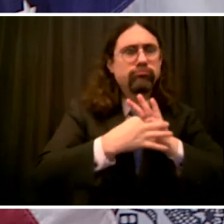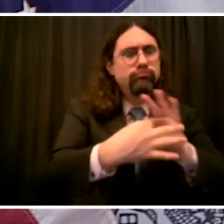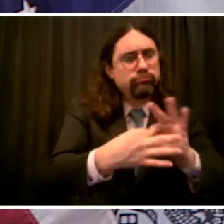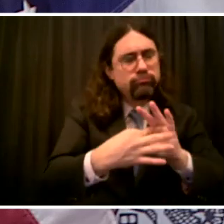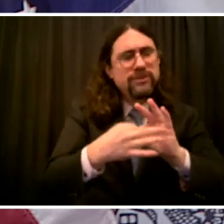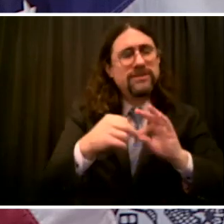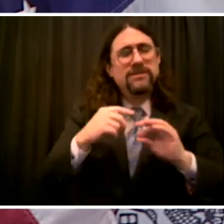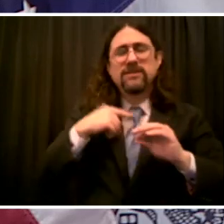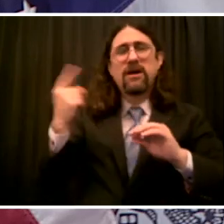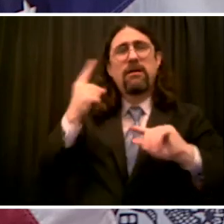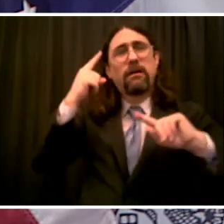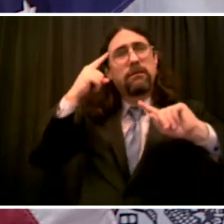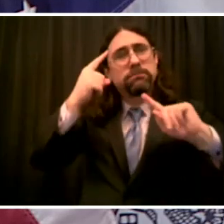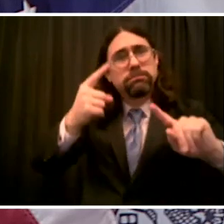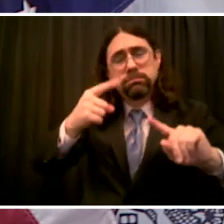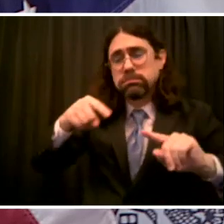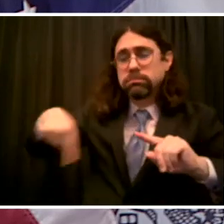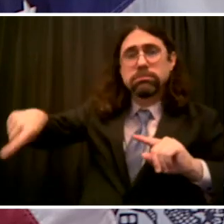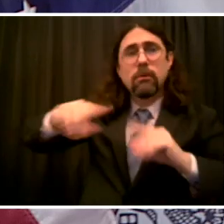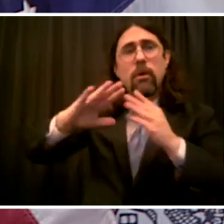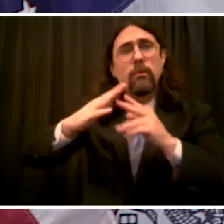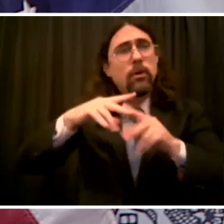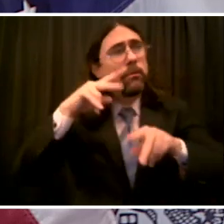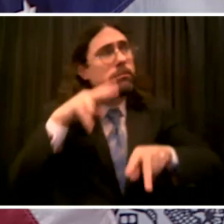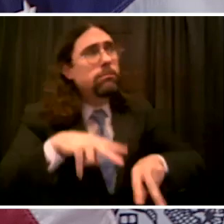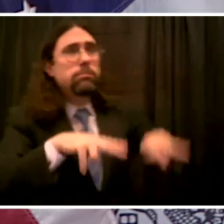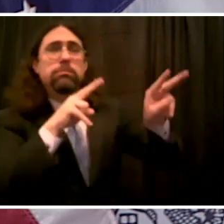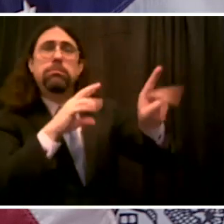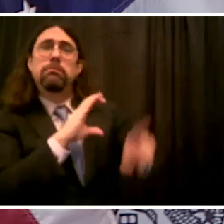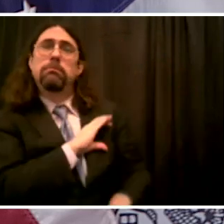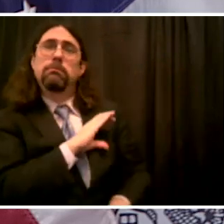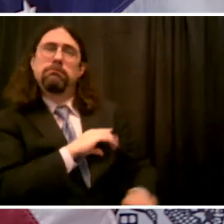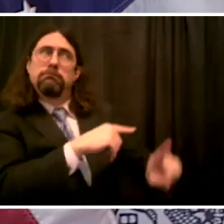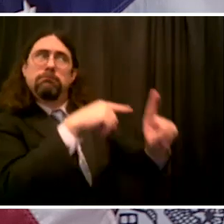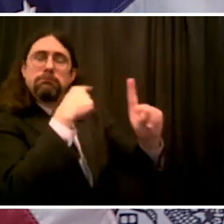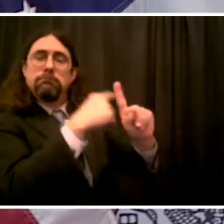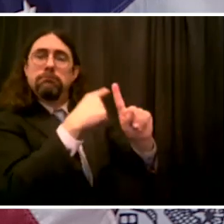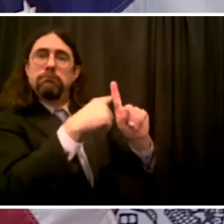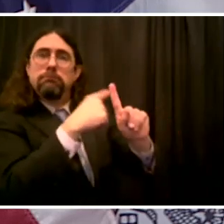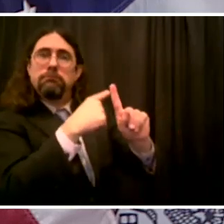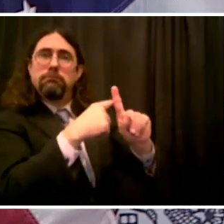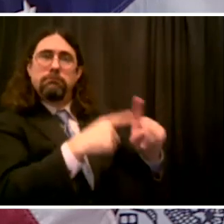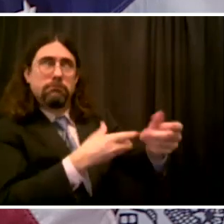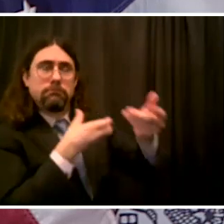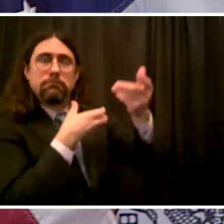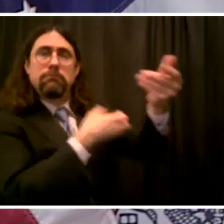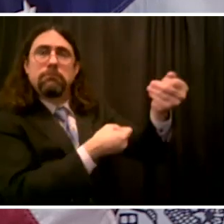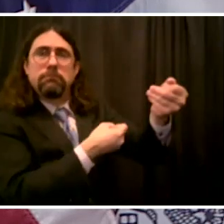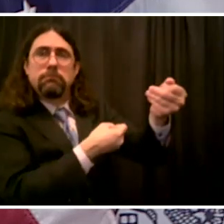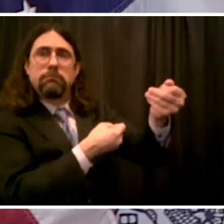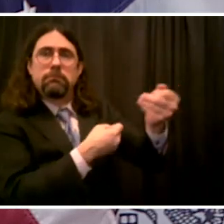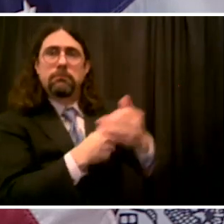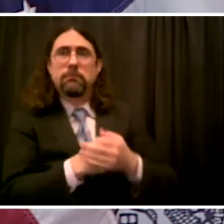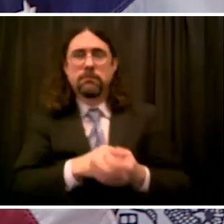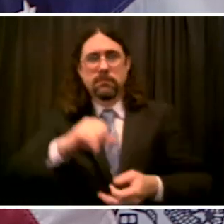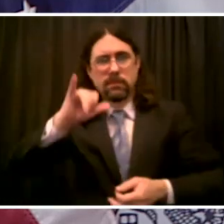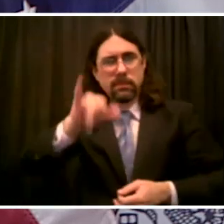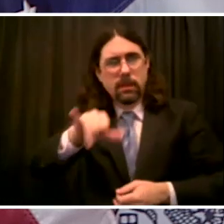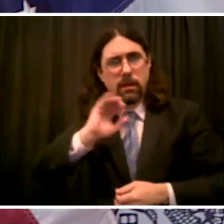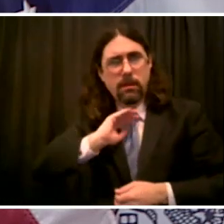DEPARTNTME NOT AS THE POLICE DEPARTMENT, BUT THEIR POLICE DEPARTMENT. ATHT 'SWHEN WE REALLY GET TO WHERE WE WANT TO BE.